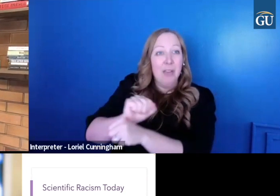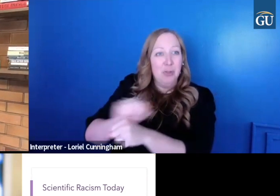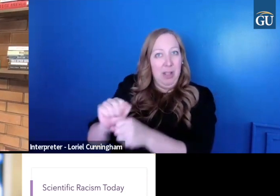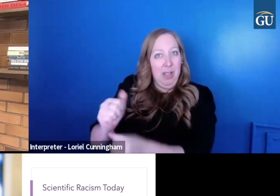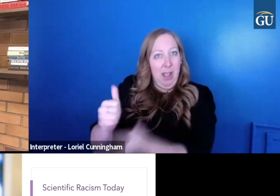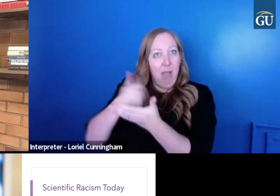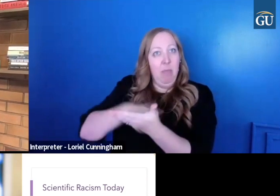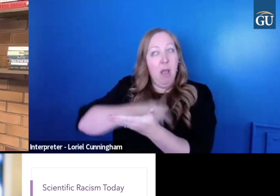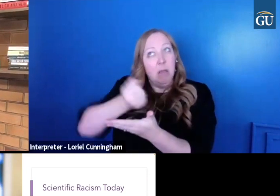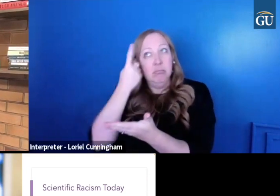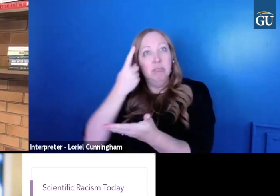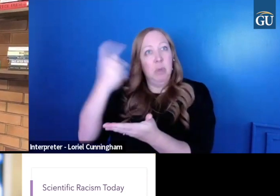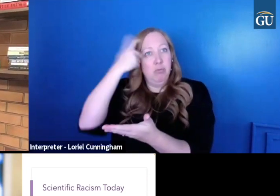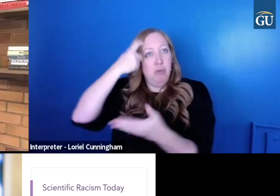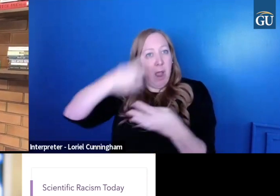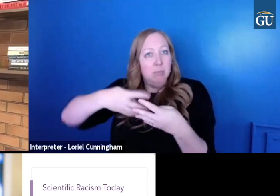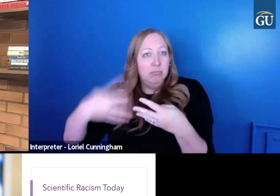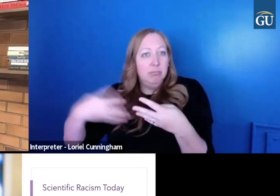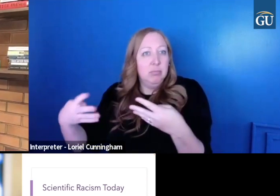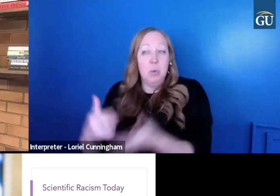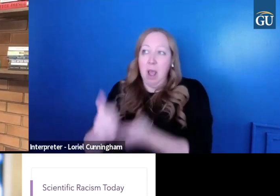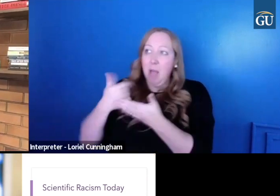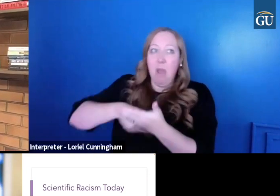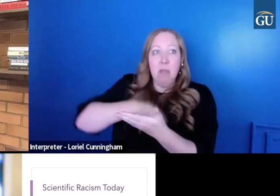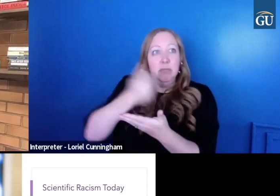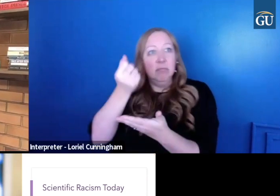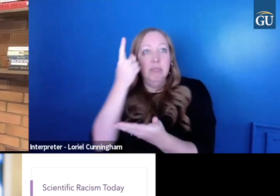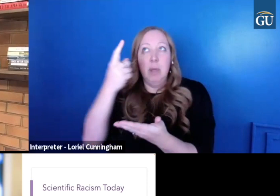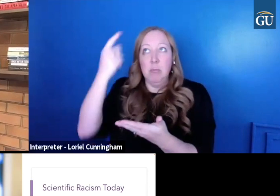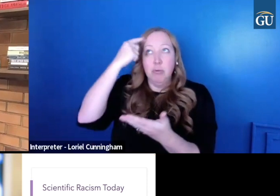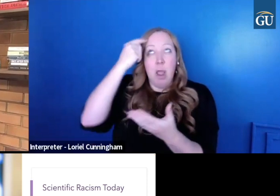elicit -- for us to be able to trace these brain responses. The way in which we circumscribe that problem, the